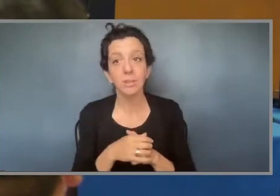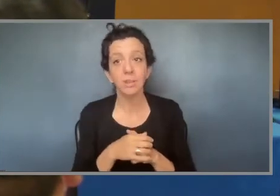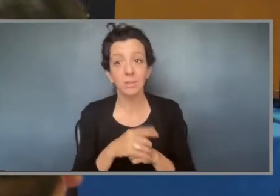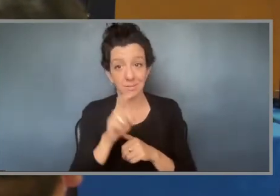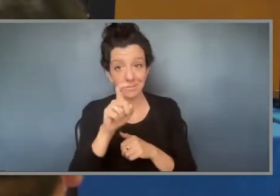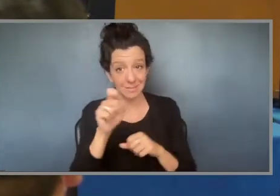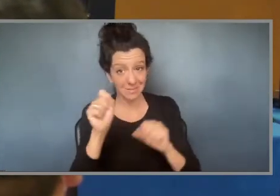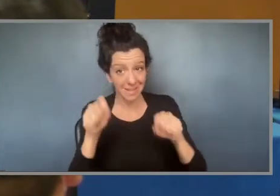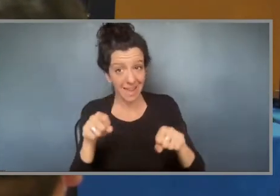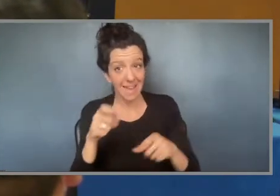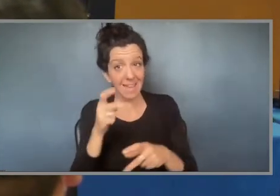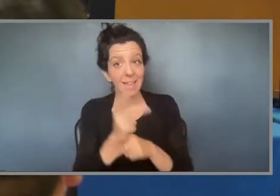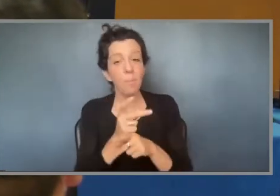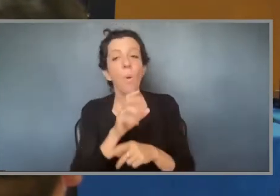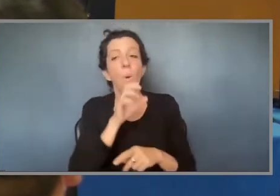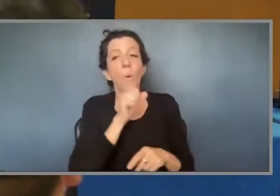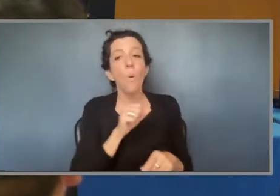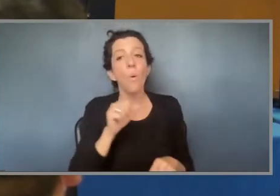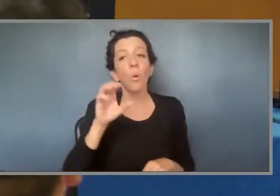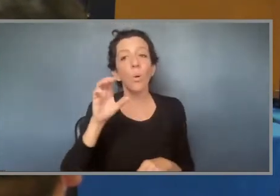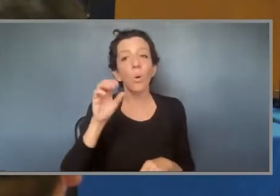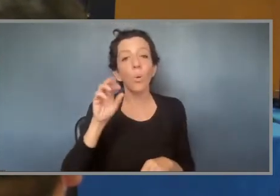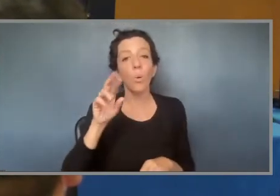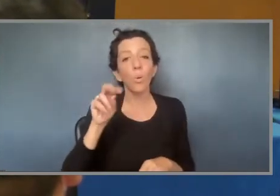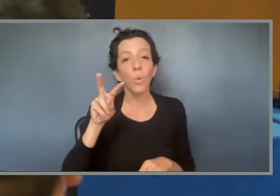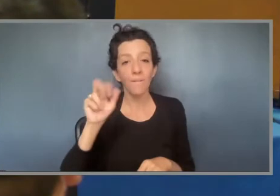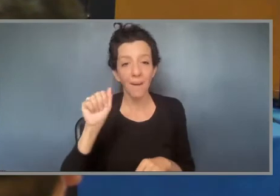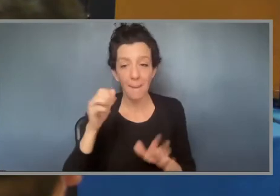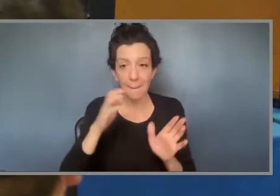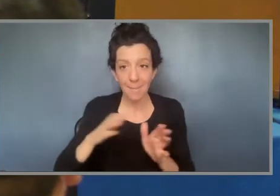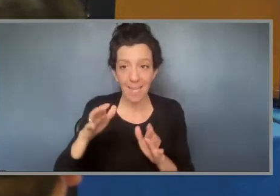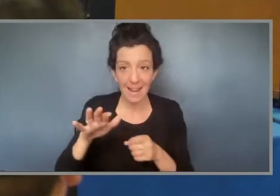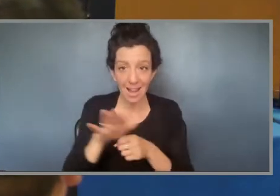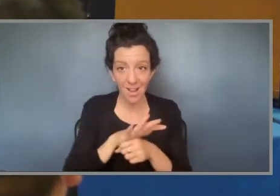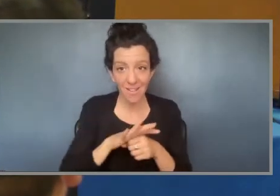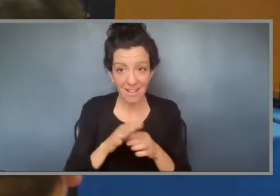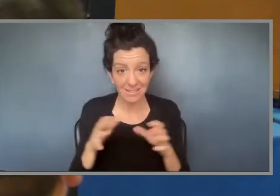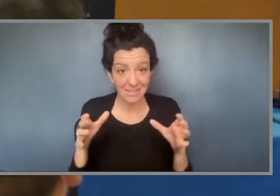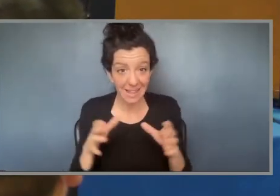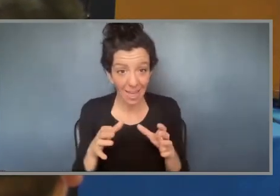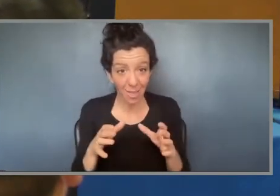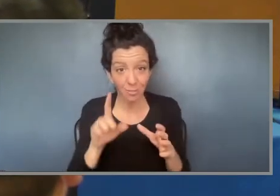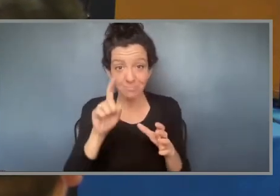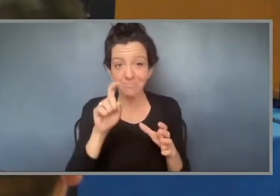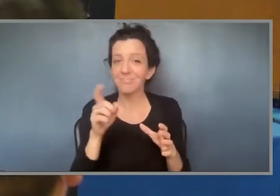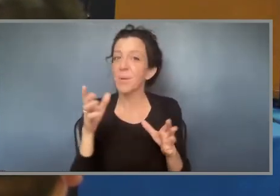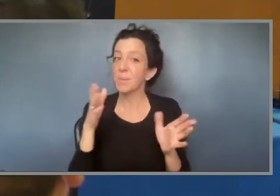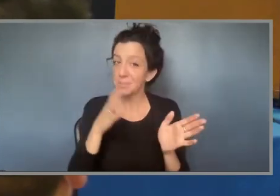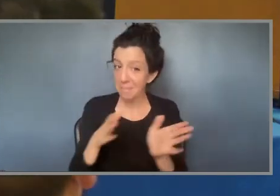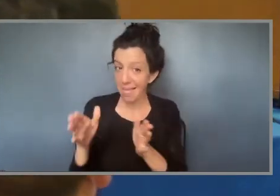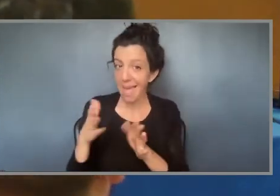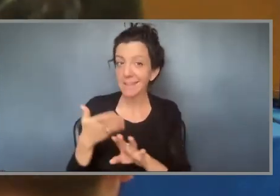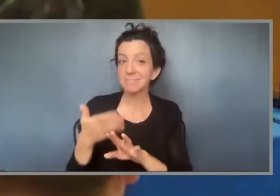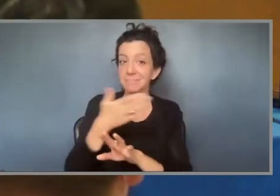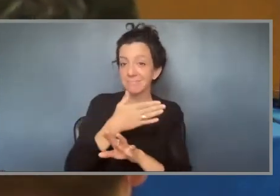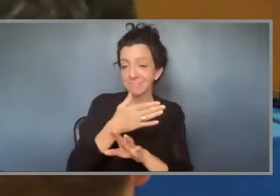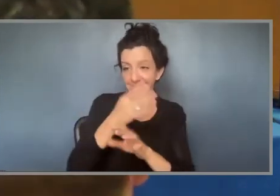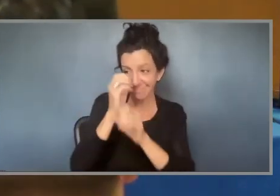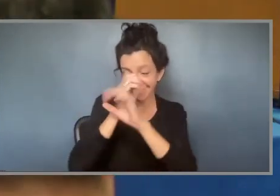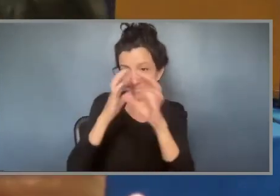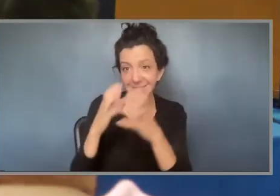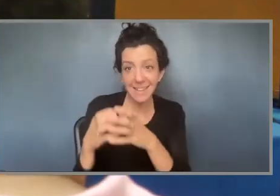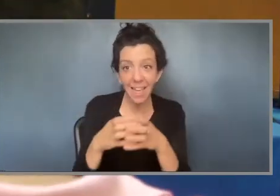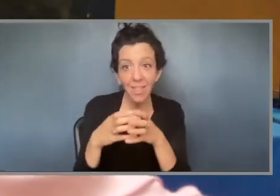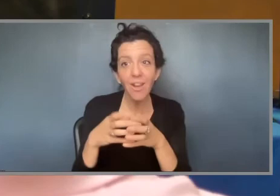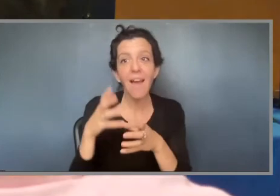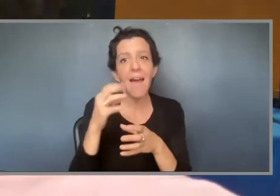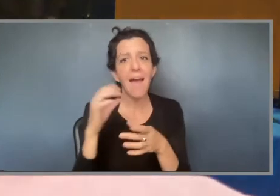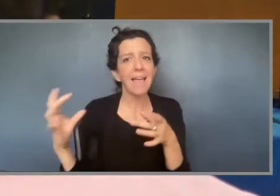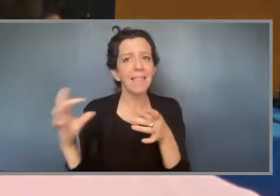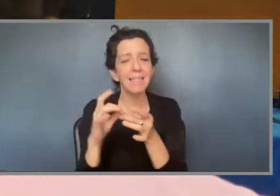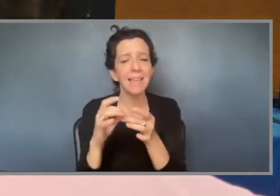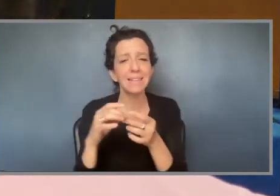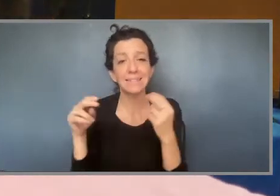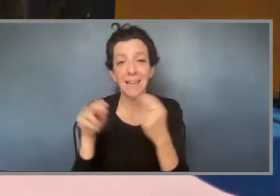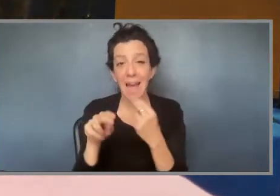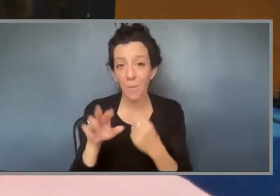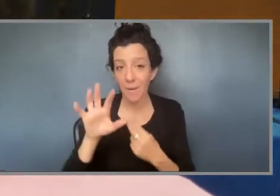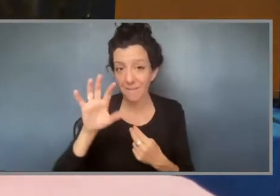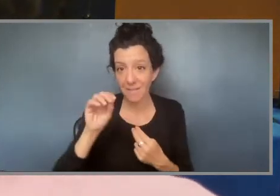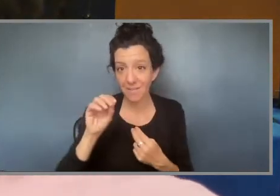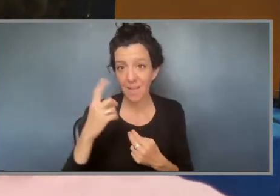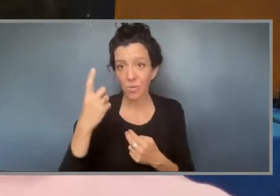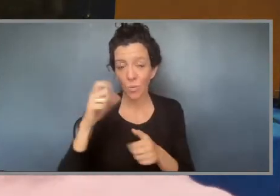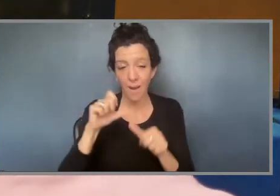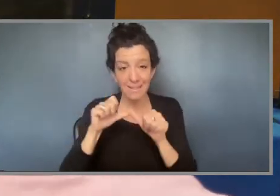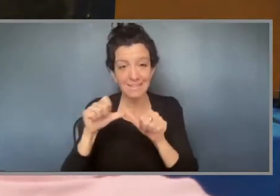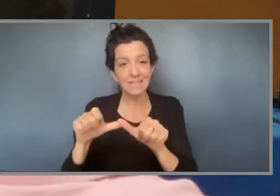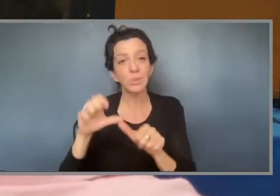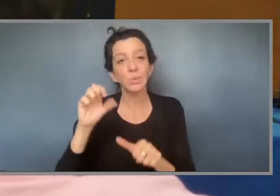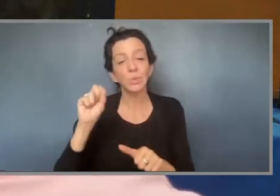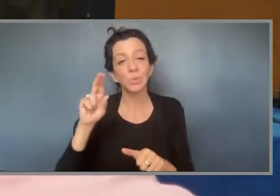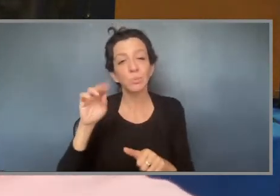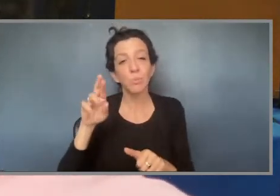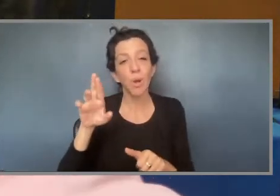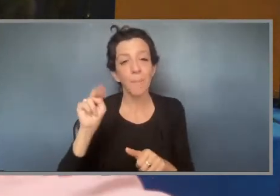Studio: And then, a question, is it possible to keep the old cordova planning area together, it was planned together and they